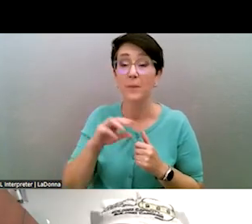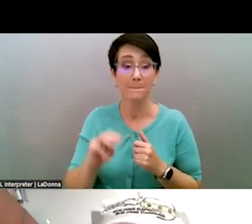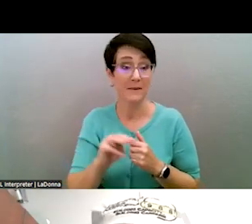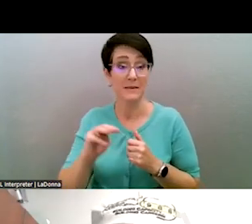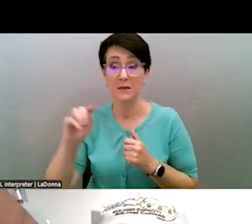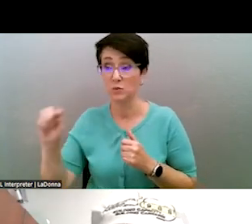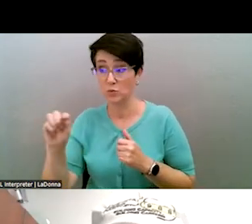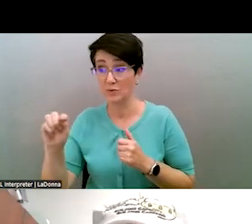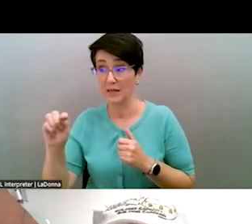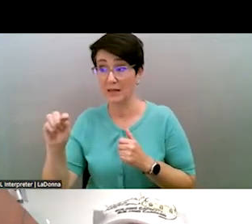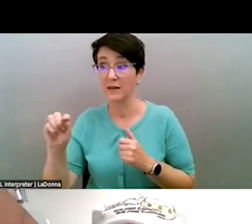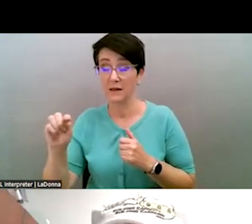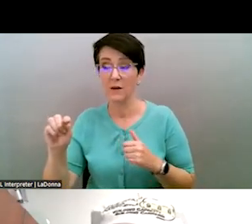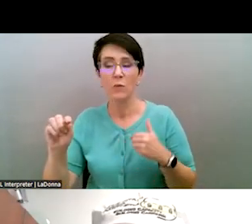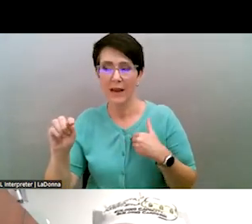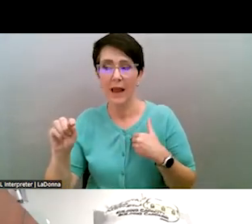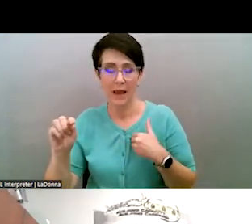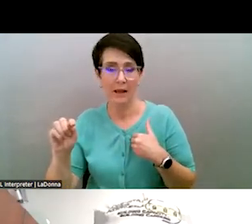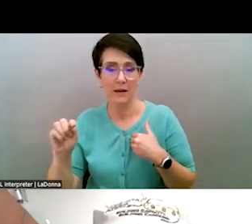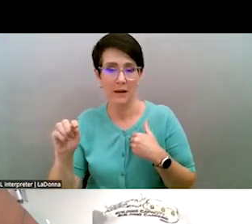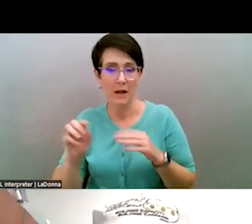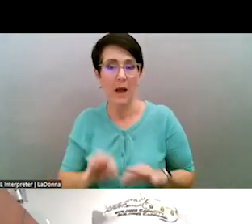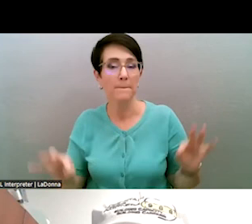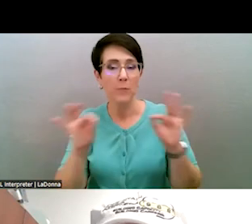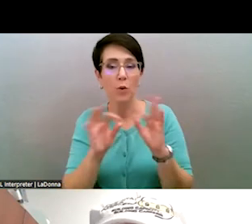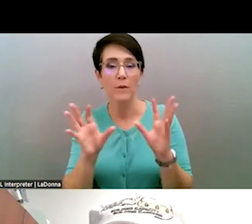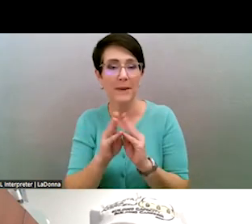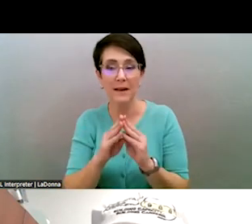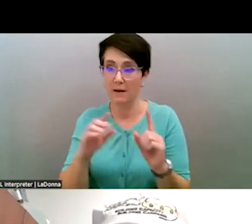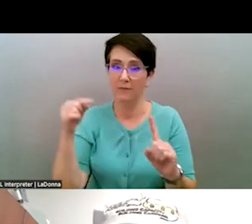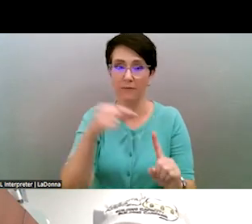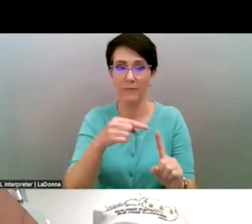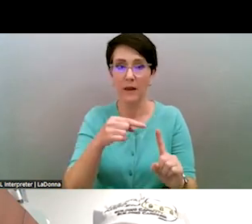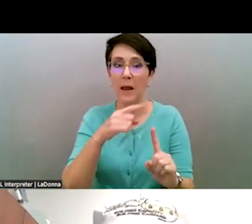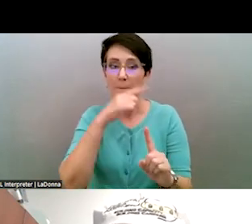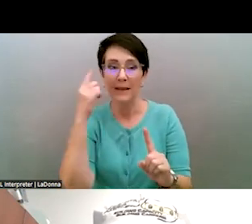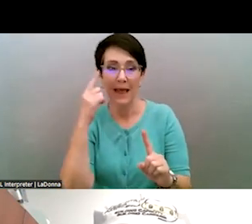IMPORTANT MEETING ON BLACK YOUTH SUICIDE. PREVENTION, AT, SAMHSA, MEETING